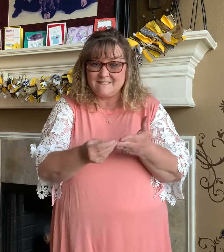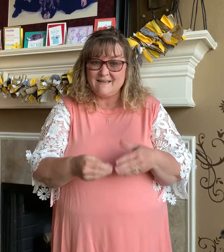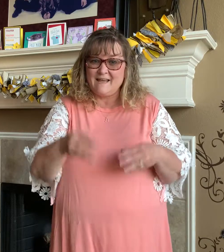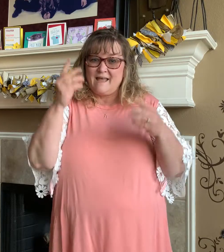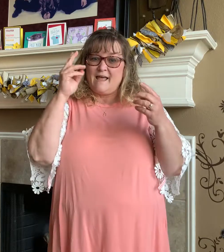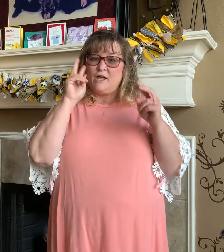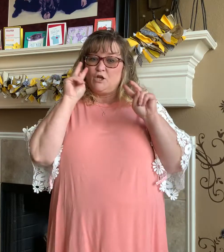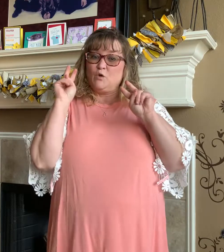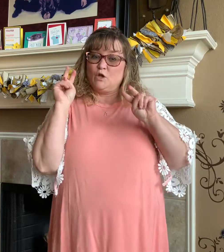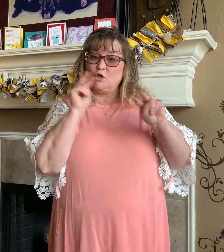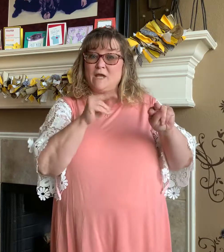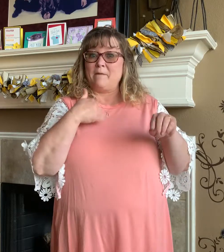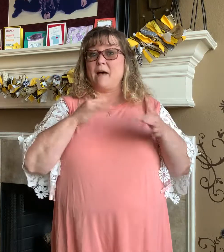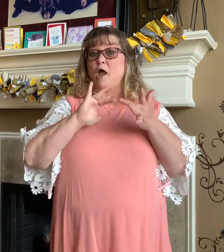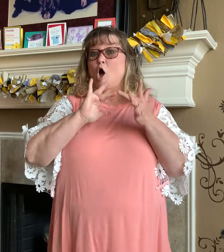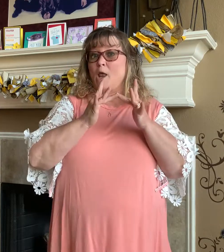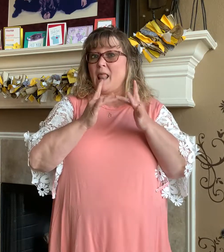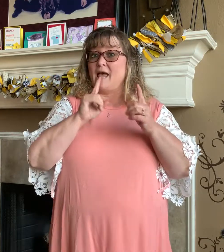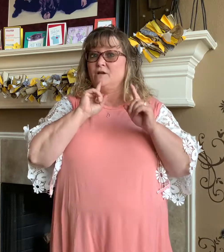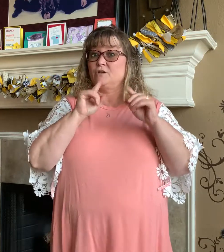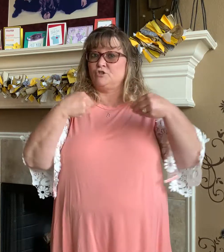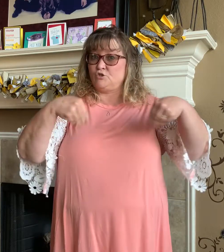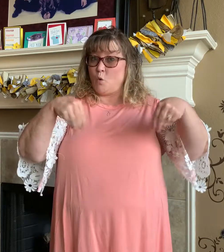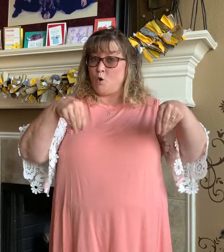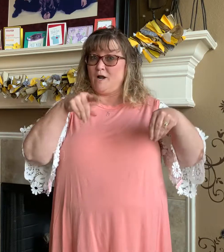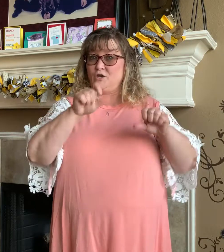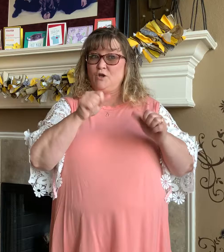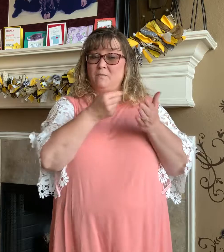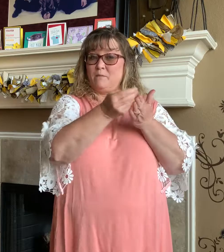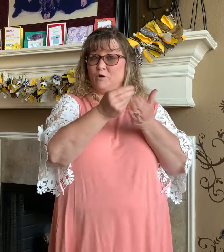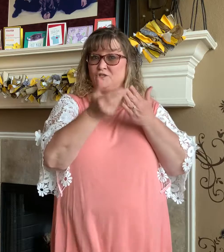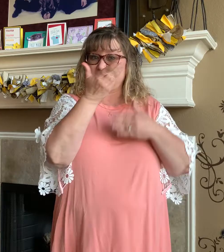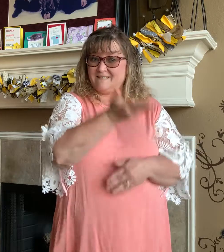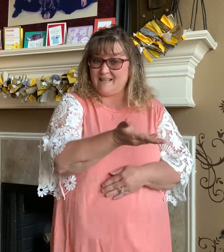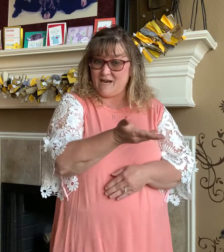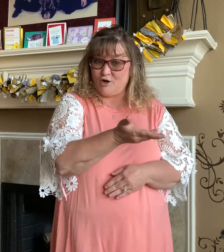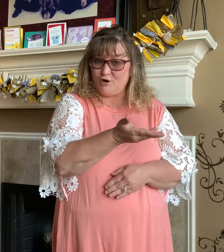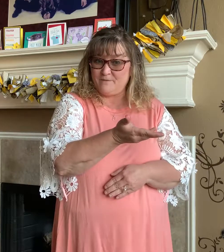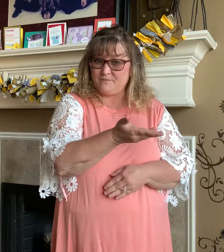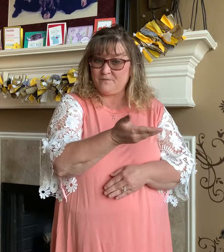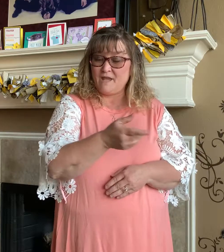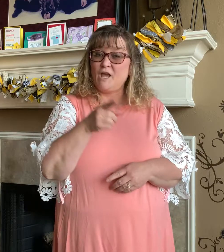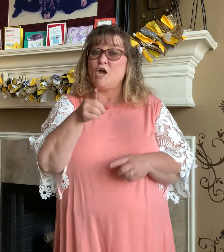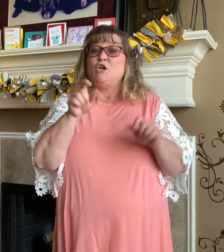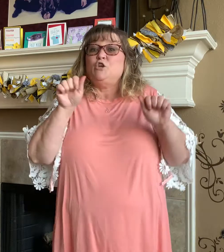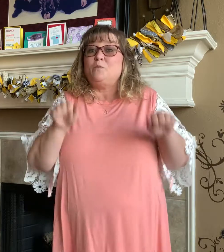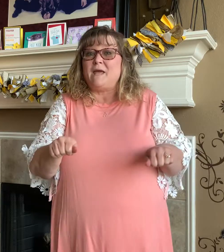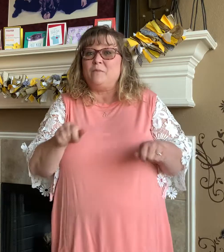you can look at my online store and you can make purchases there you'll be able